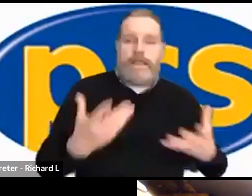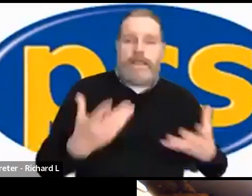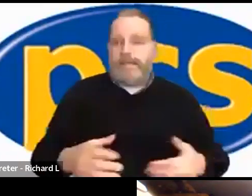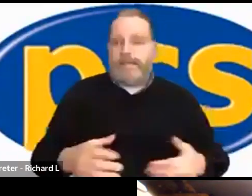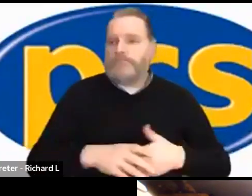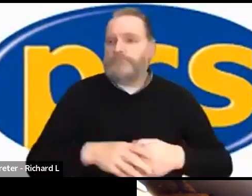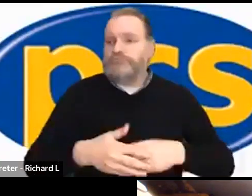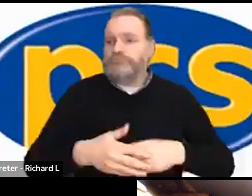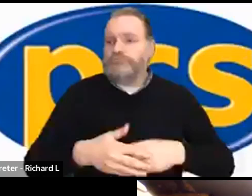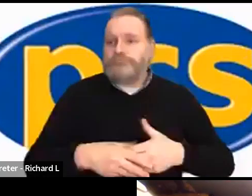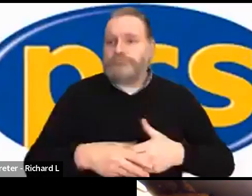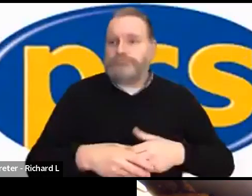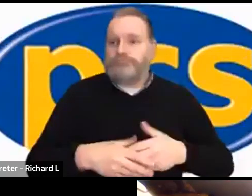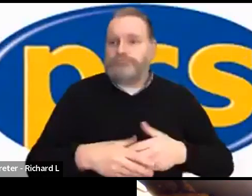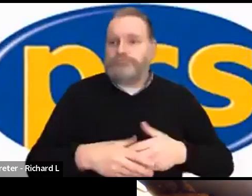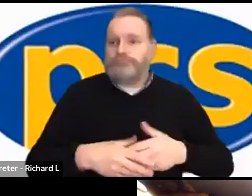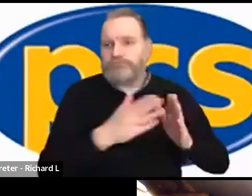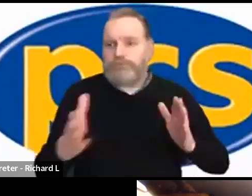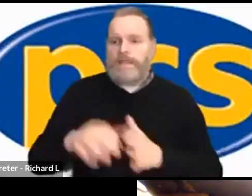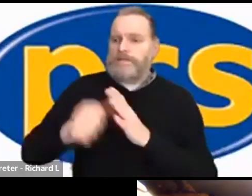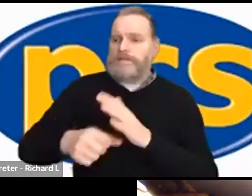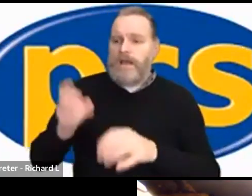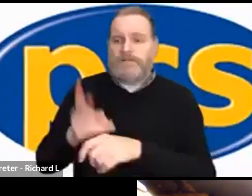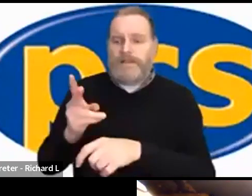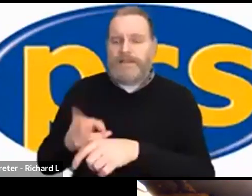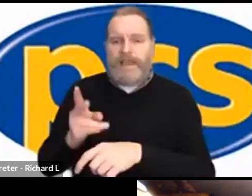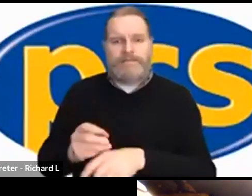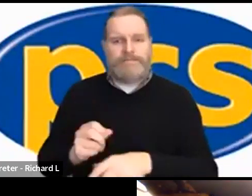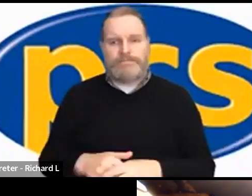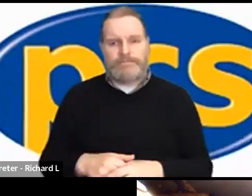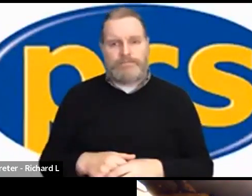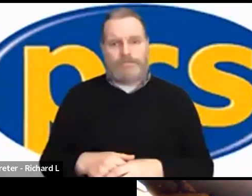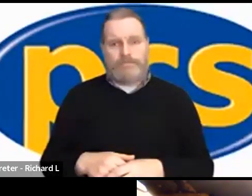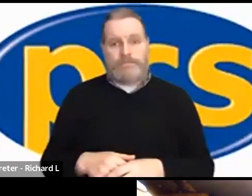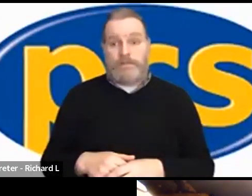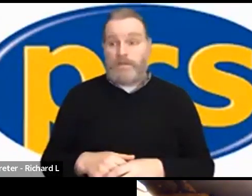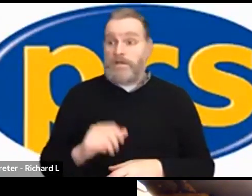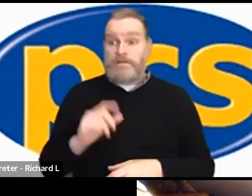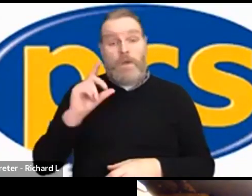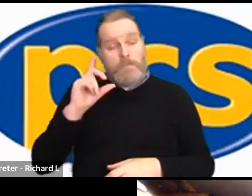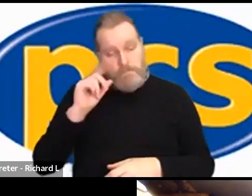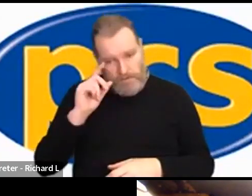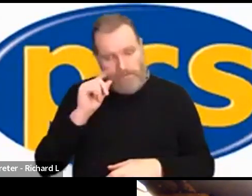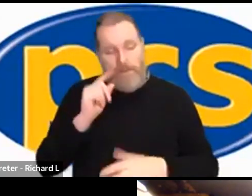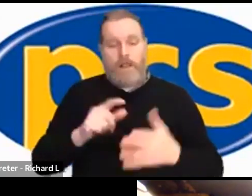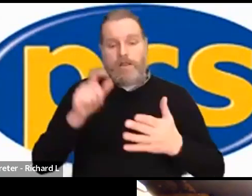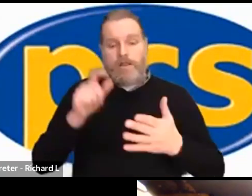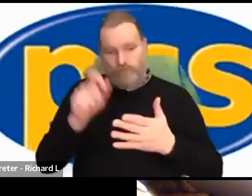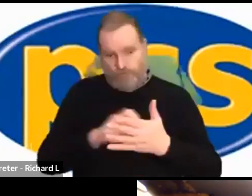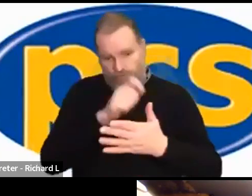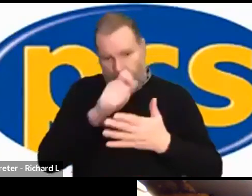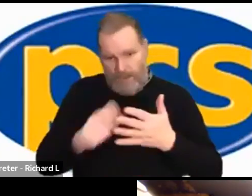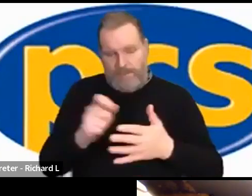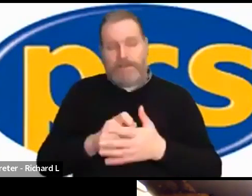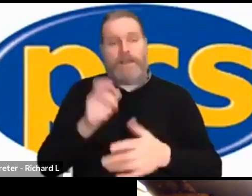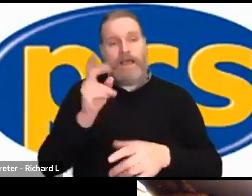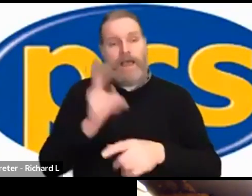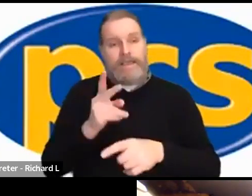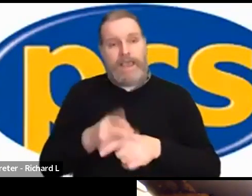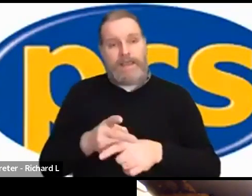there's nothing that we can do , and therefore we and therefore we clearly may well be facing be facing up to the prospect be facing up to the prospect of having to rebalance everyone veryone again